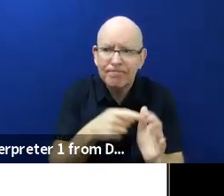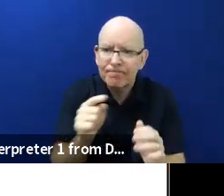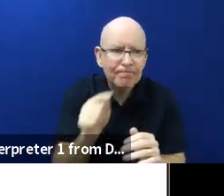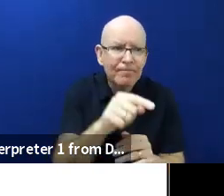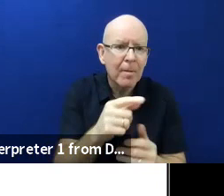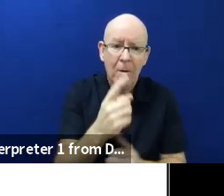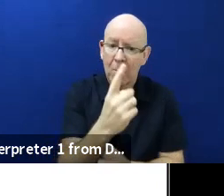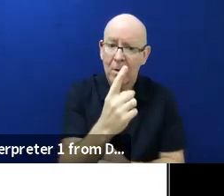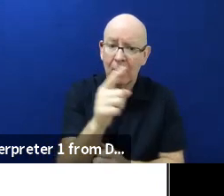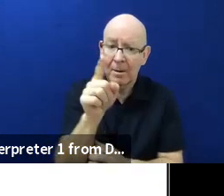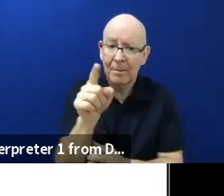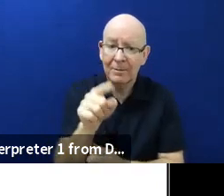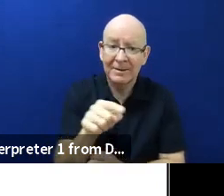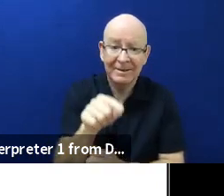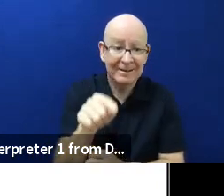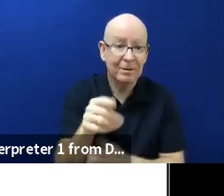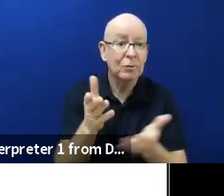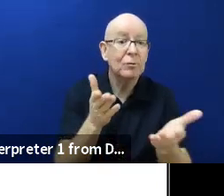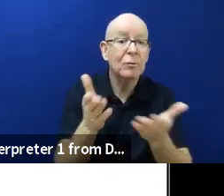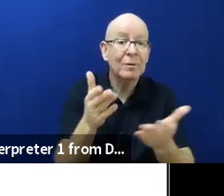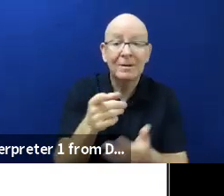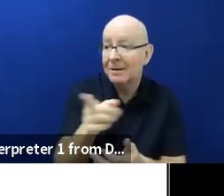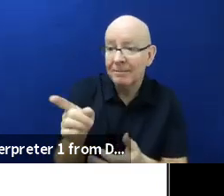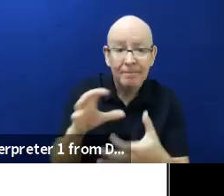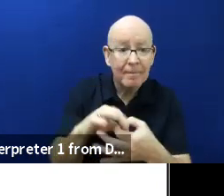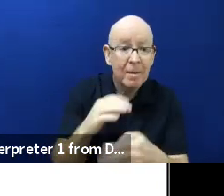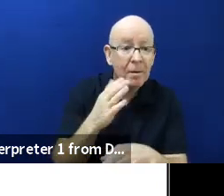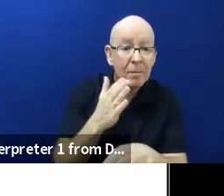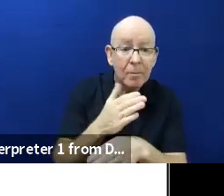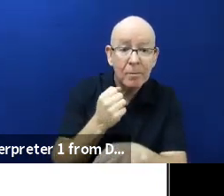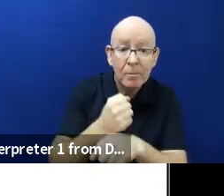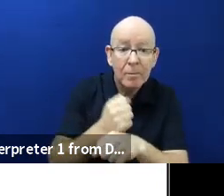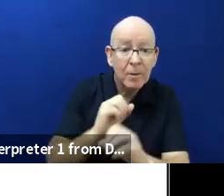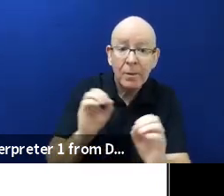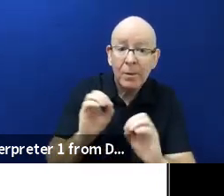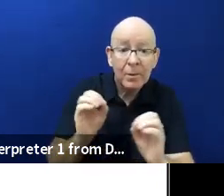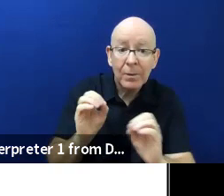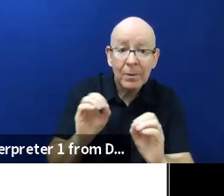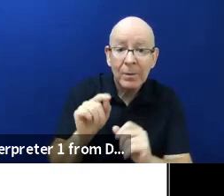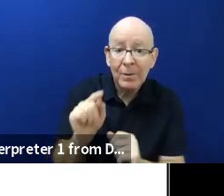medical supplies. Next we also have support for independent living which covers the of cost